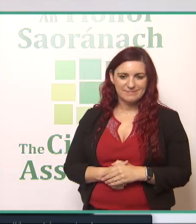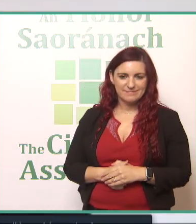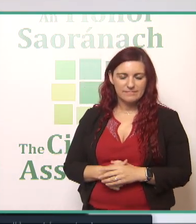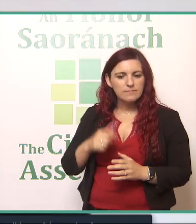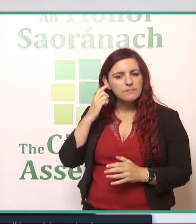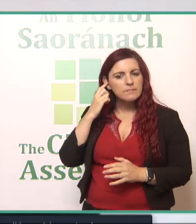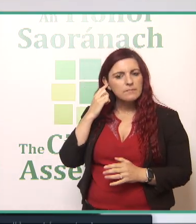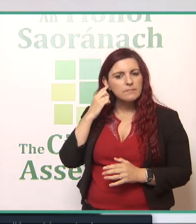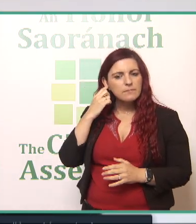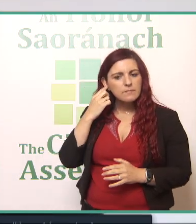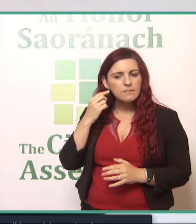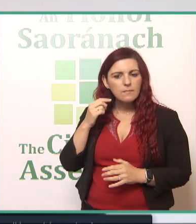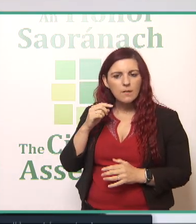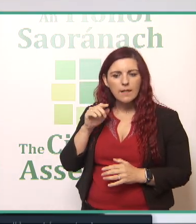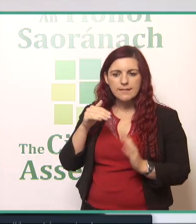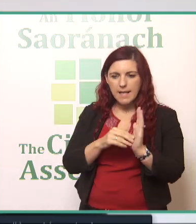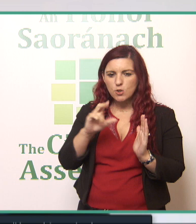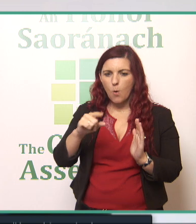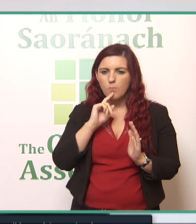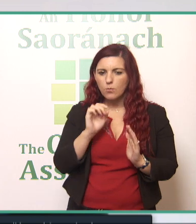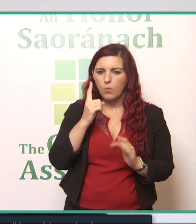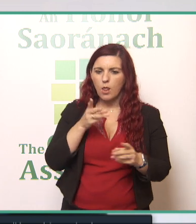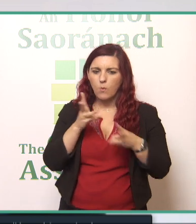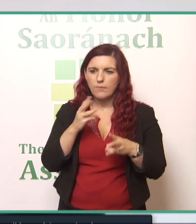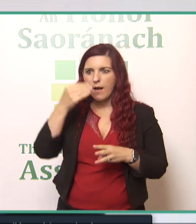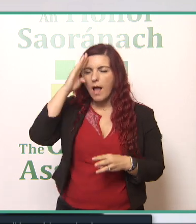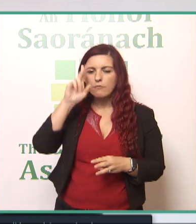one of the things I'd say is that one of the work of the Irish people and conservation Council I'm